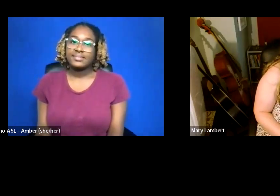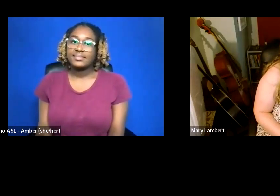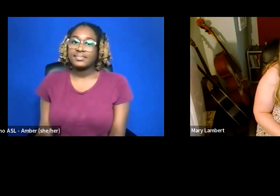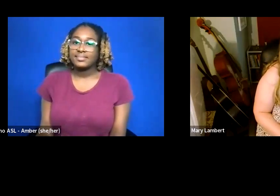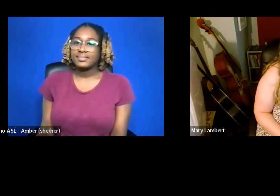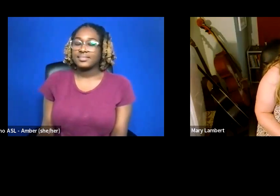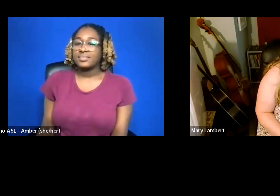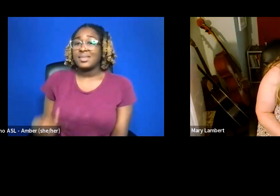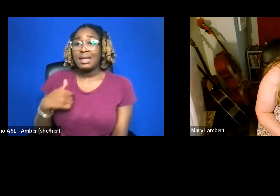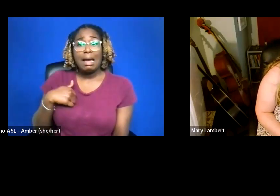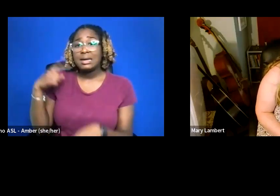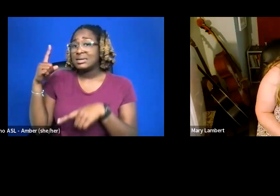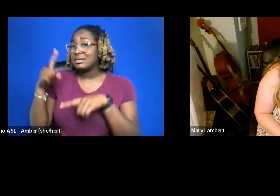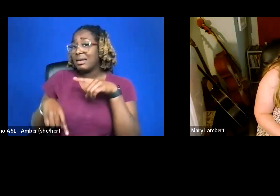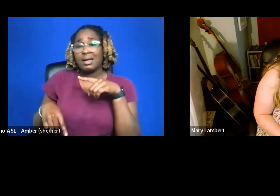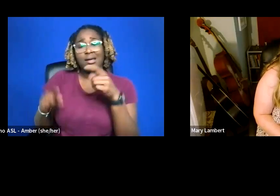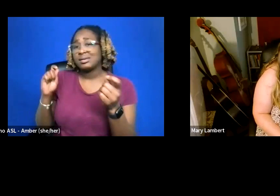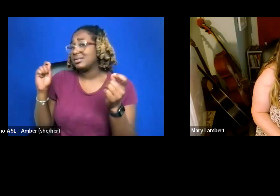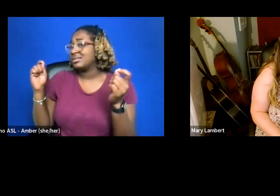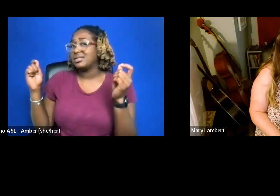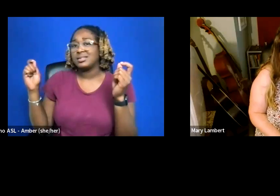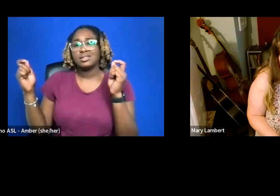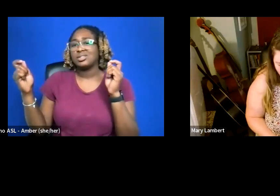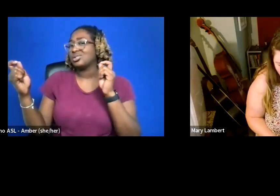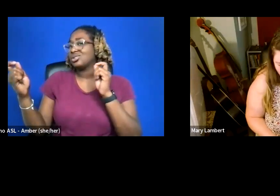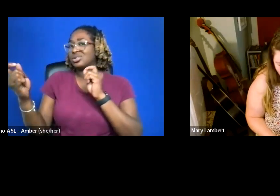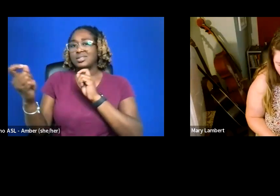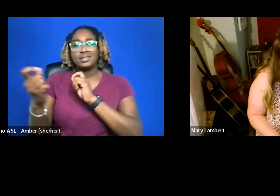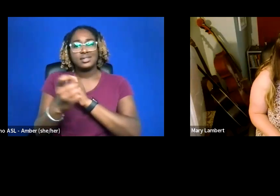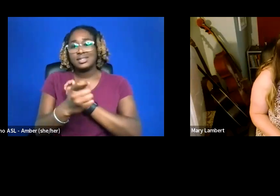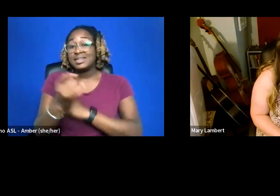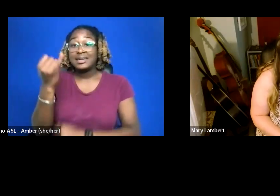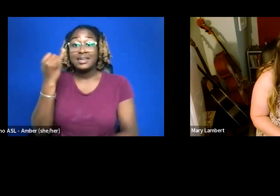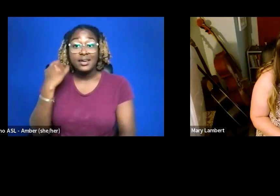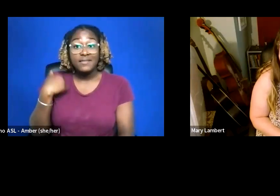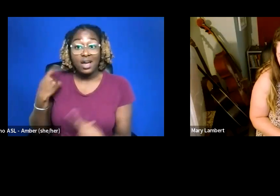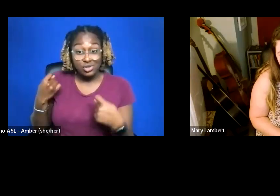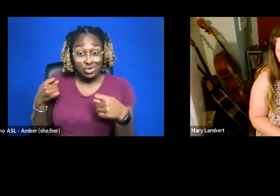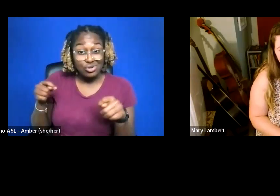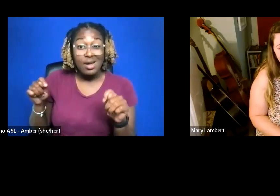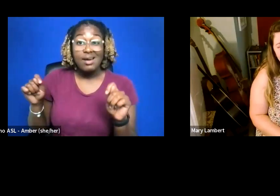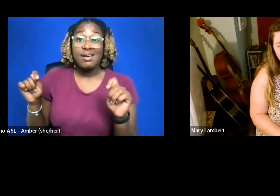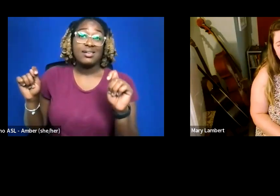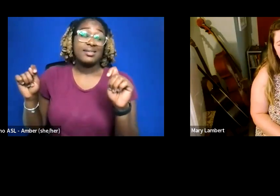And I can. Even if I tried,